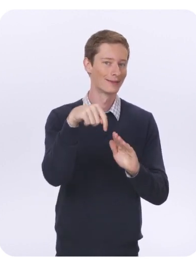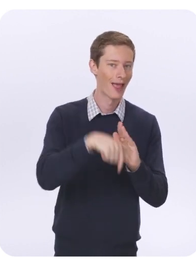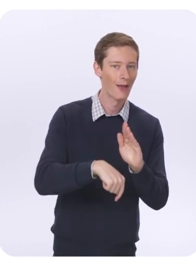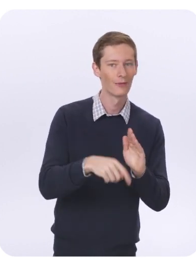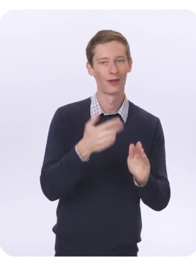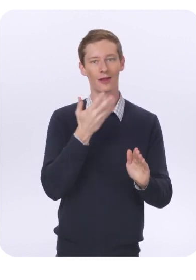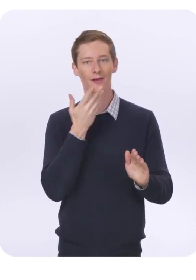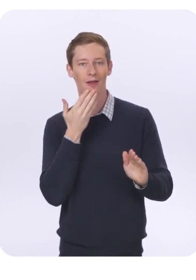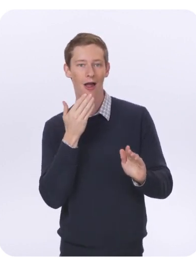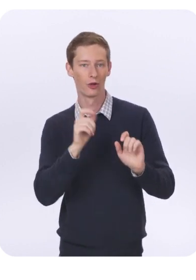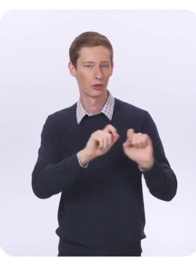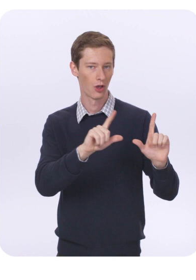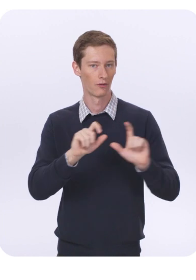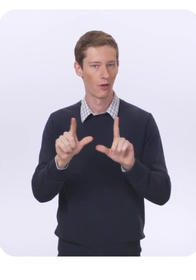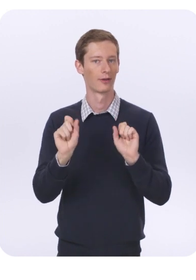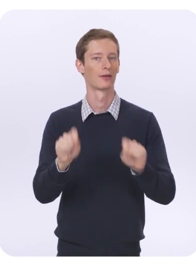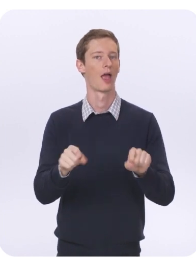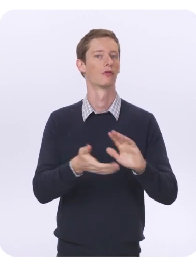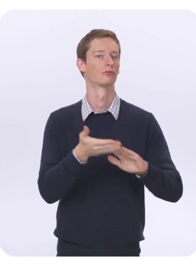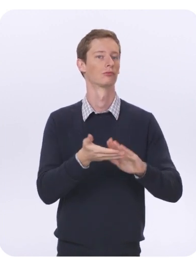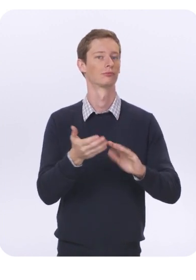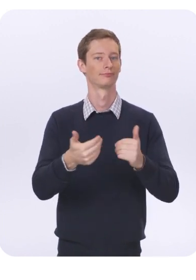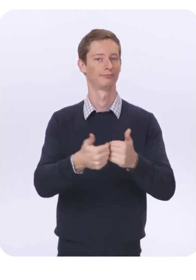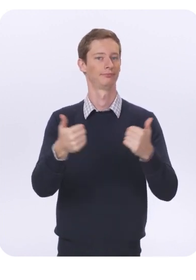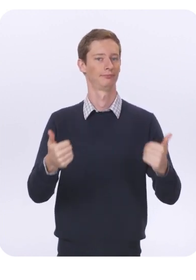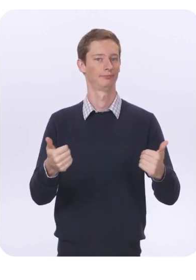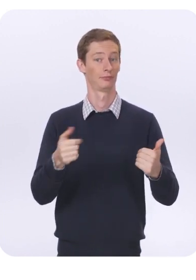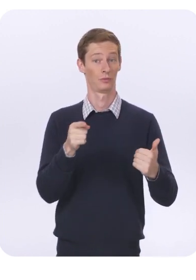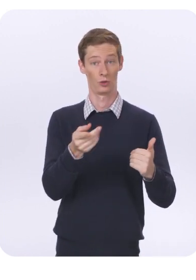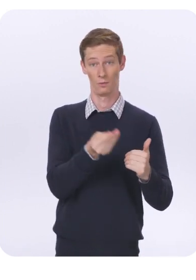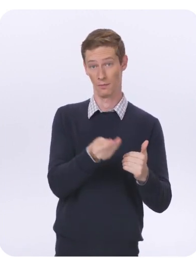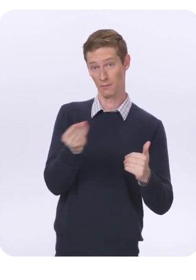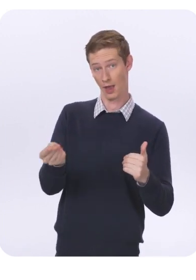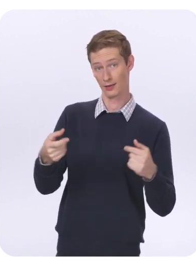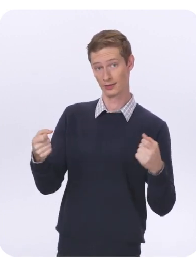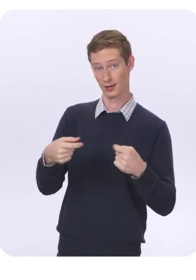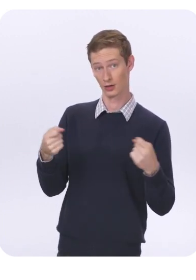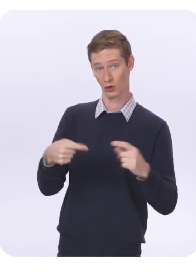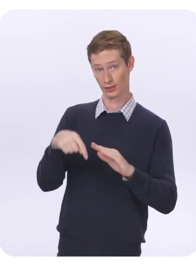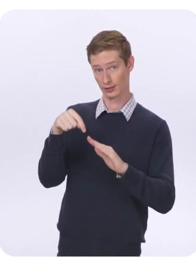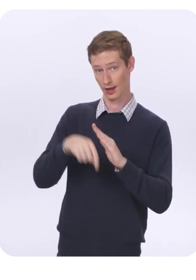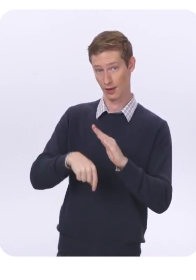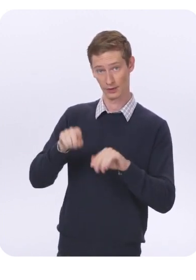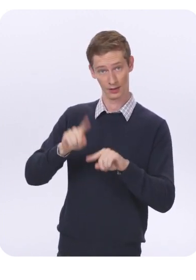If your pass signals to depth isn’t being written anymore, it can be resolved into the final render target